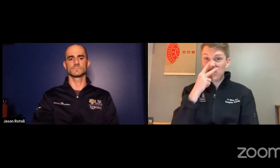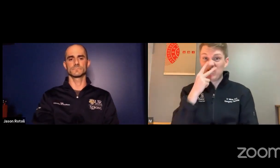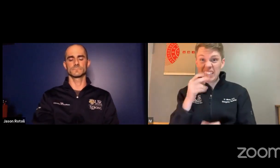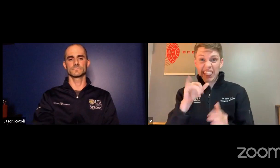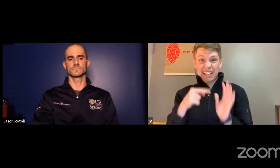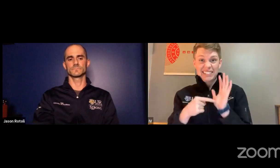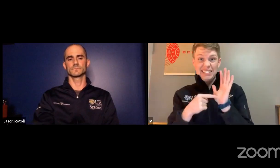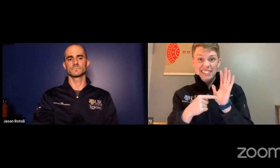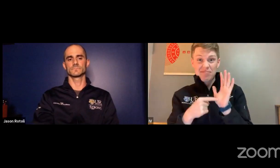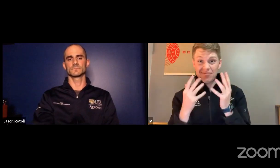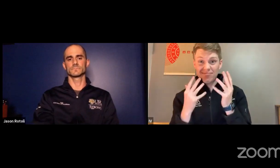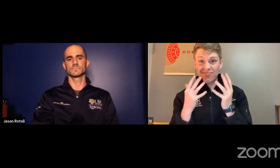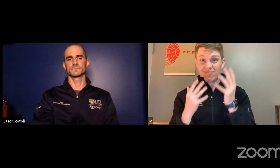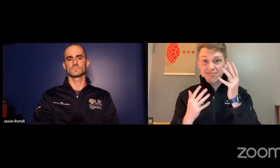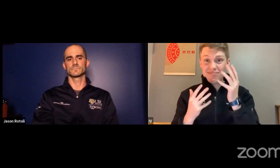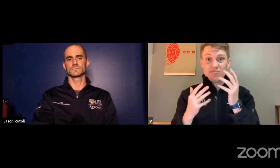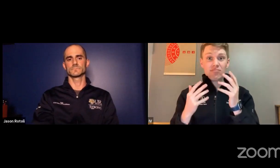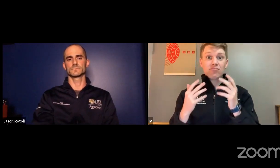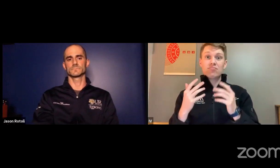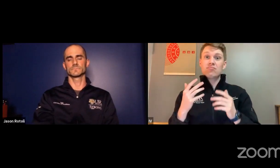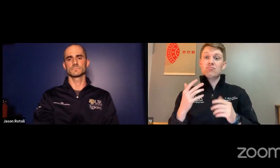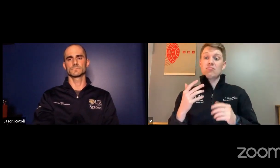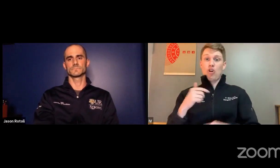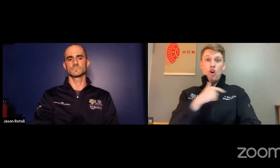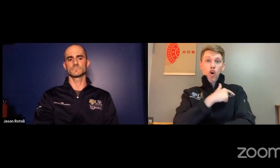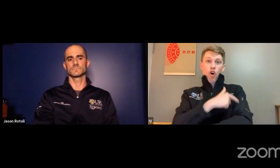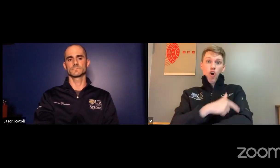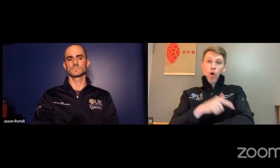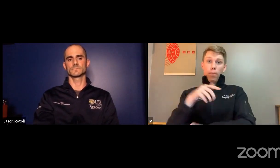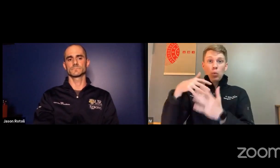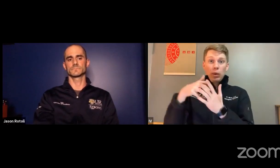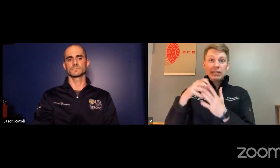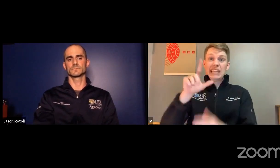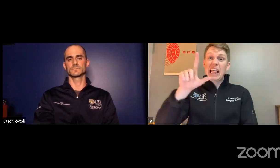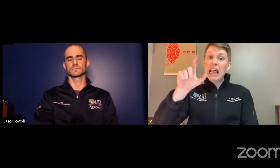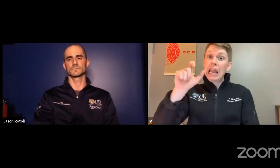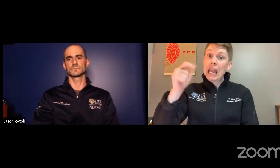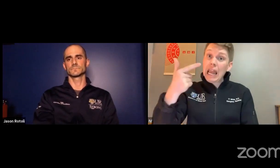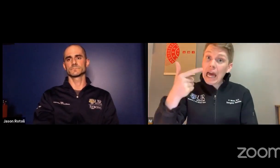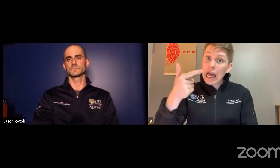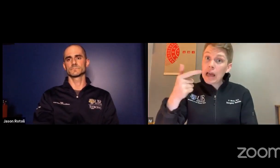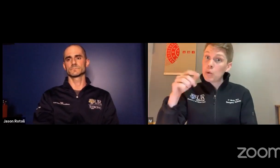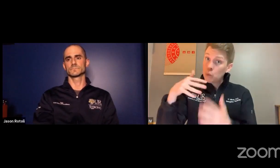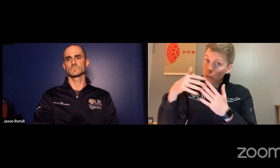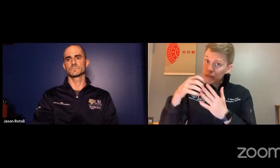There may be certain medical procedures that cause your blood vessels to widen so that the